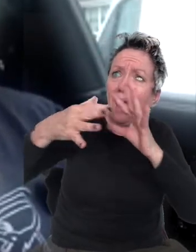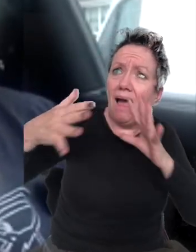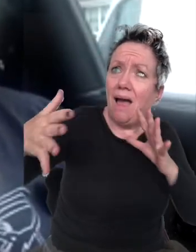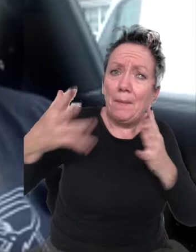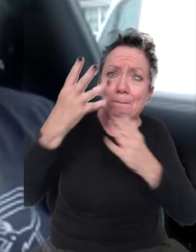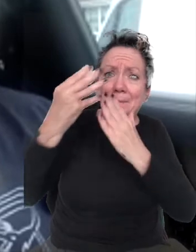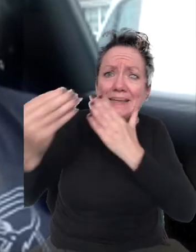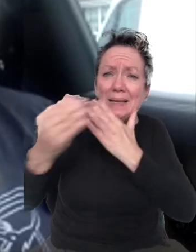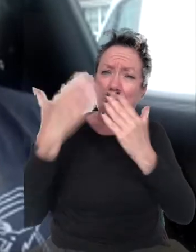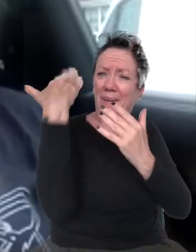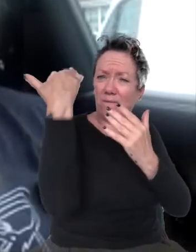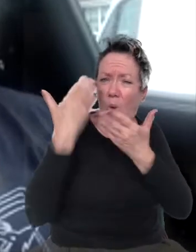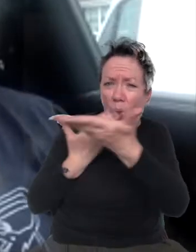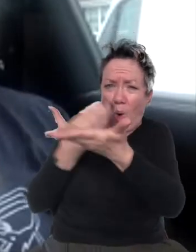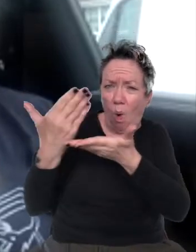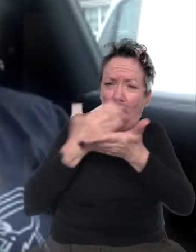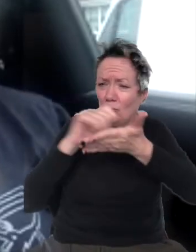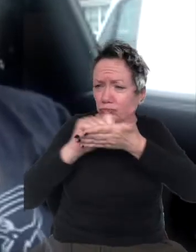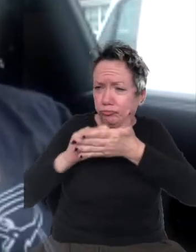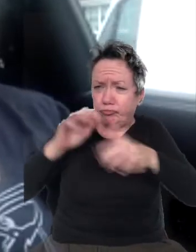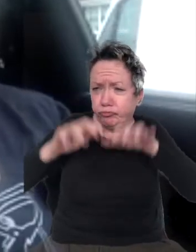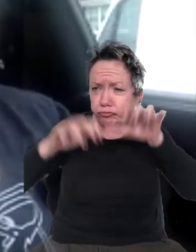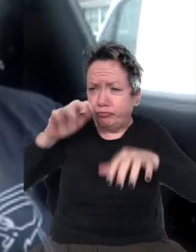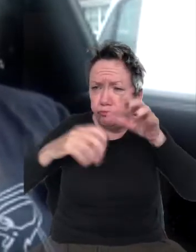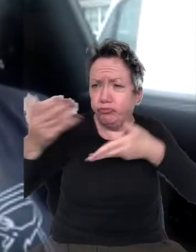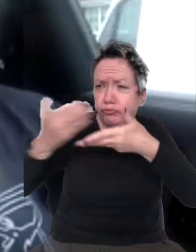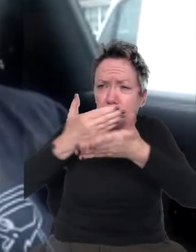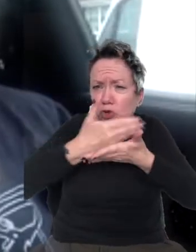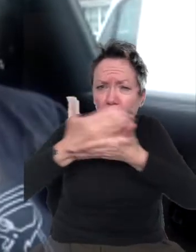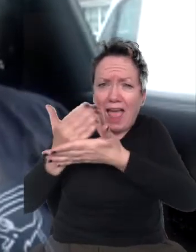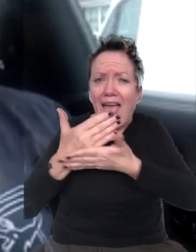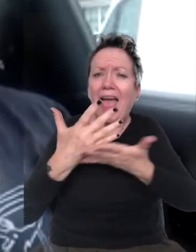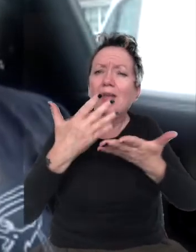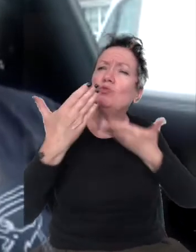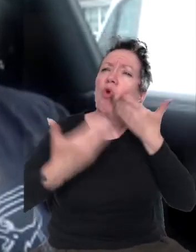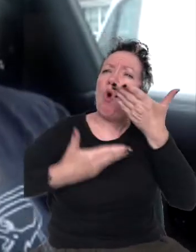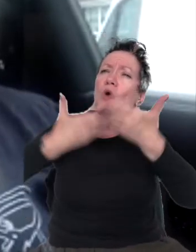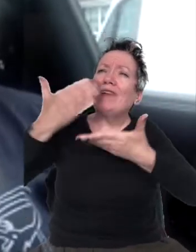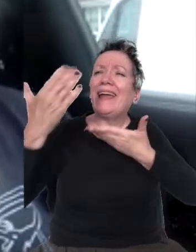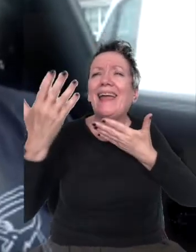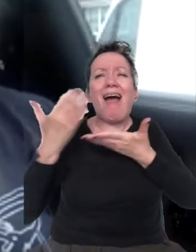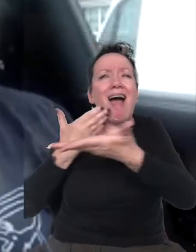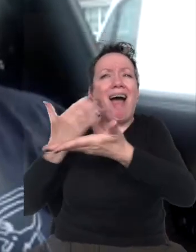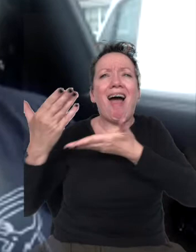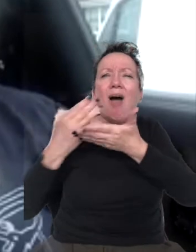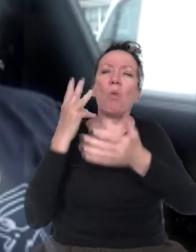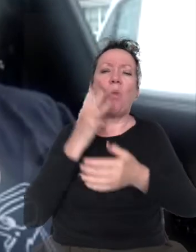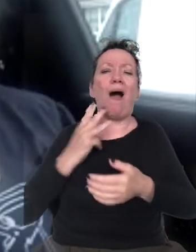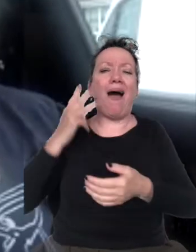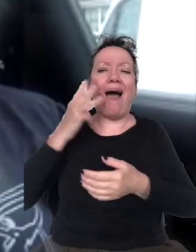and late night, last minute, making the stories blossomed for my miles over wine and texts and forgotten.